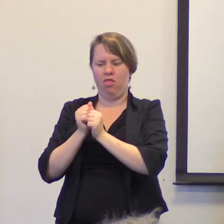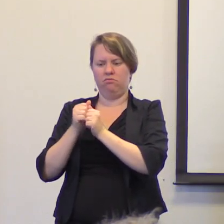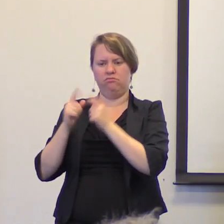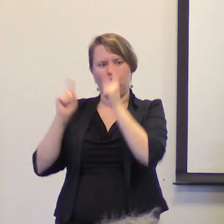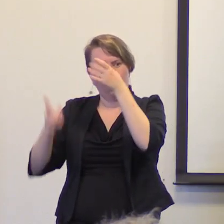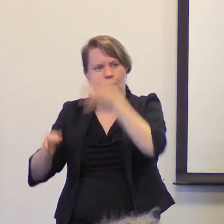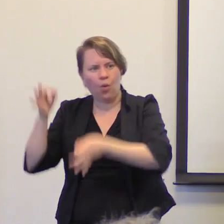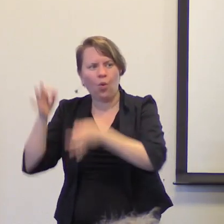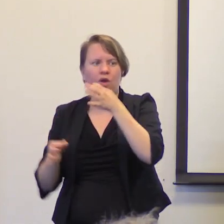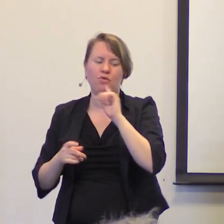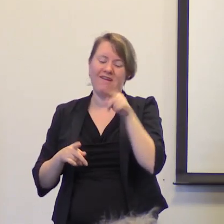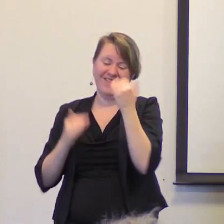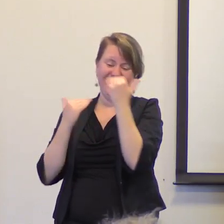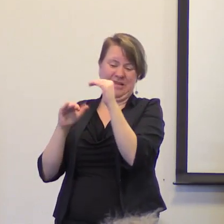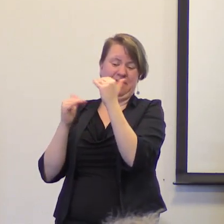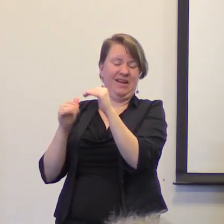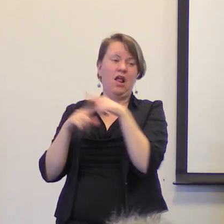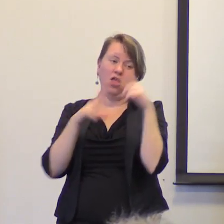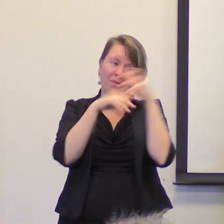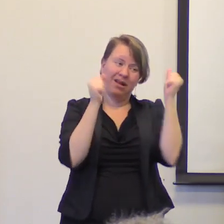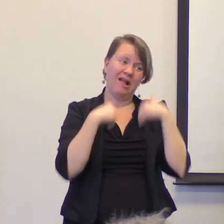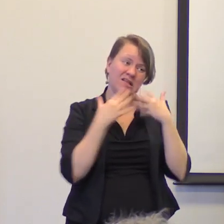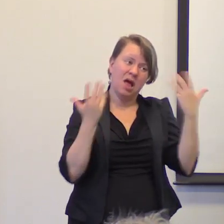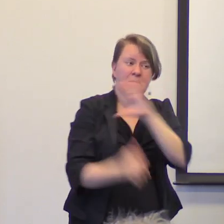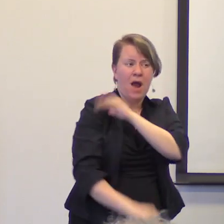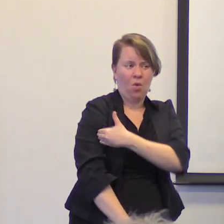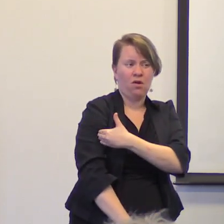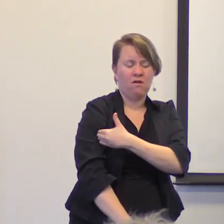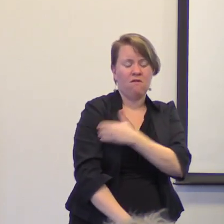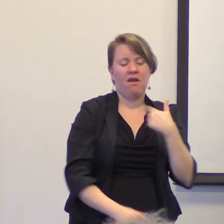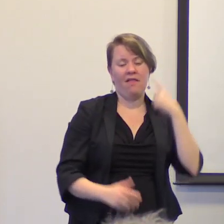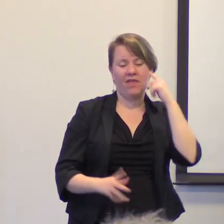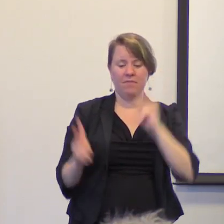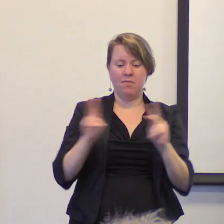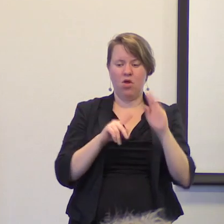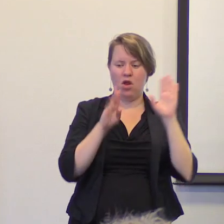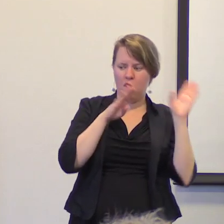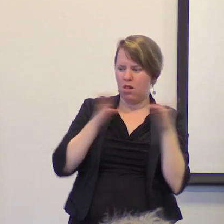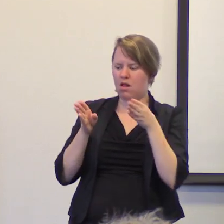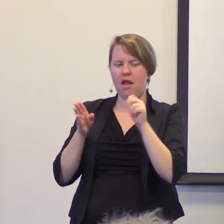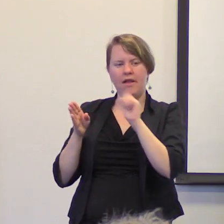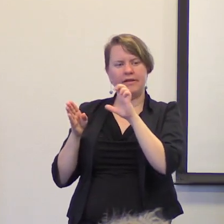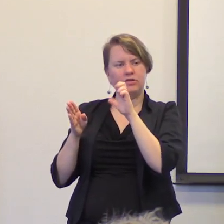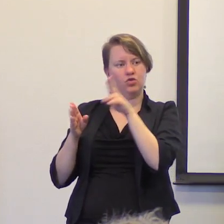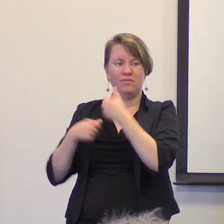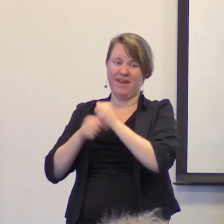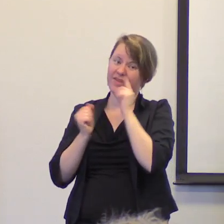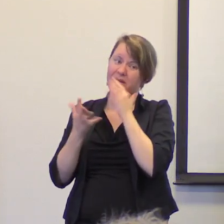limited utility. The president has a lot of power, and I think people are looking to the ACLU to make everything all better.